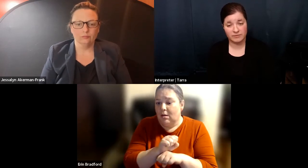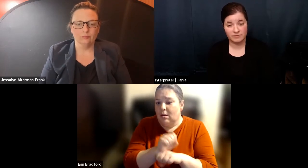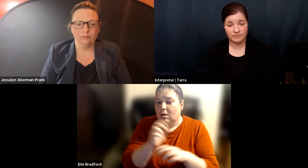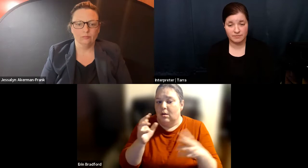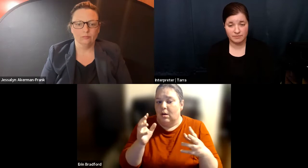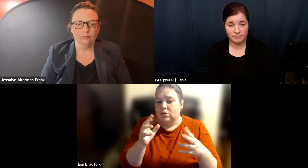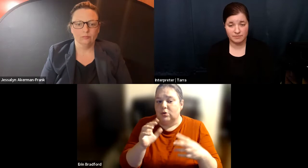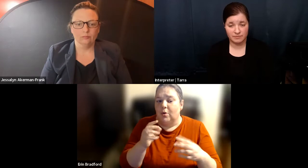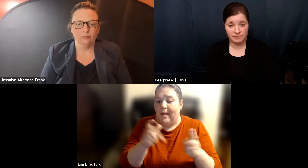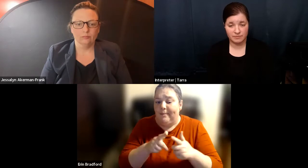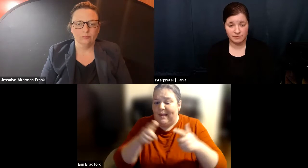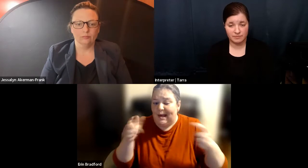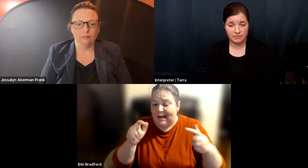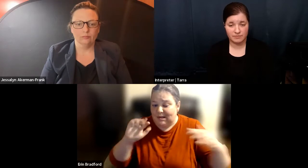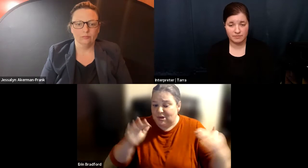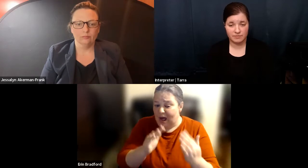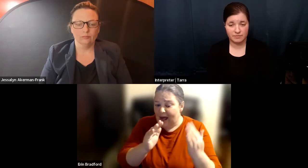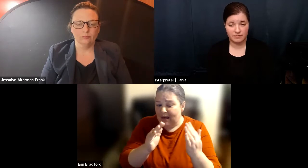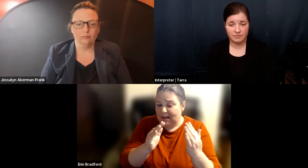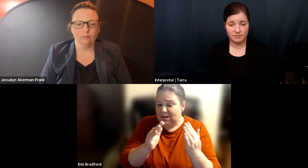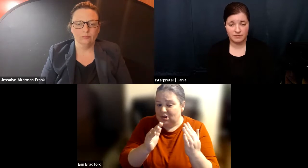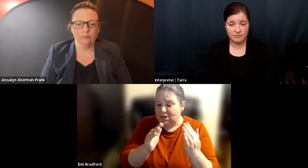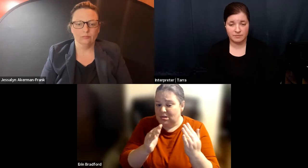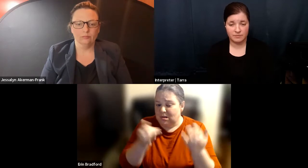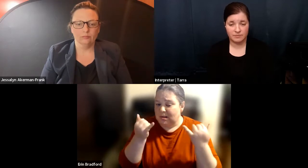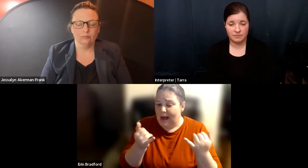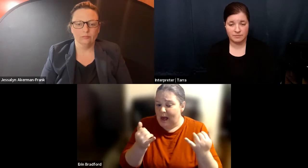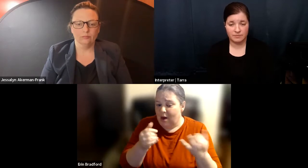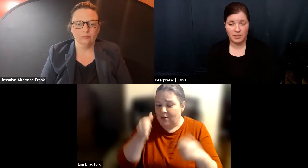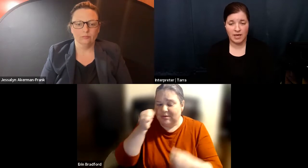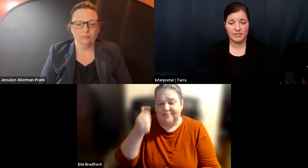Completely impossible, that would be very hard.